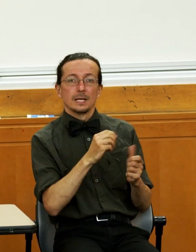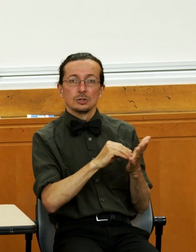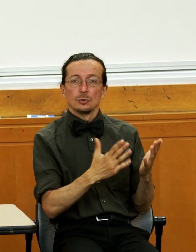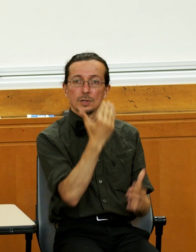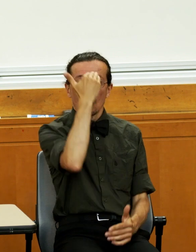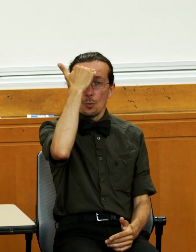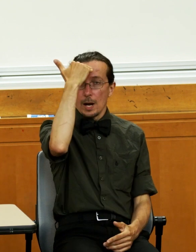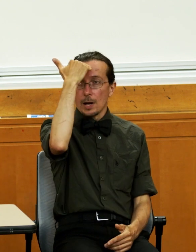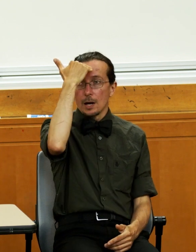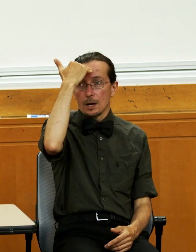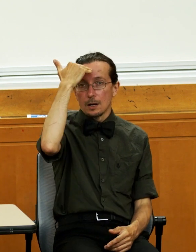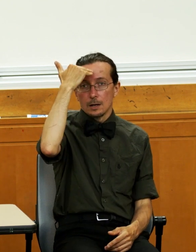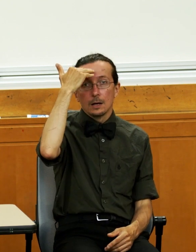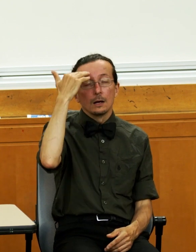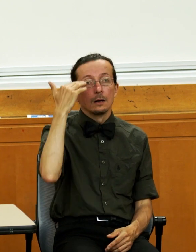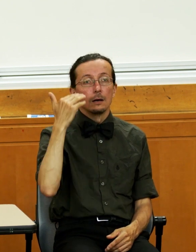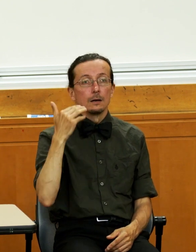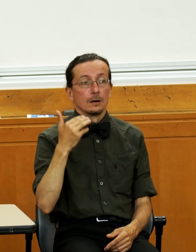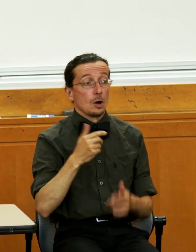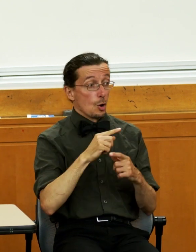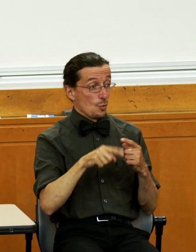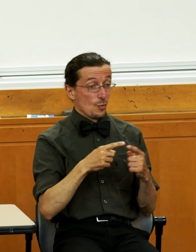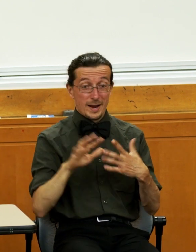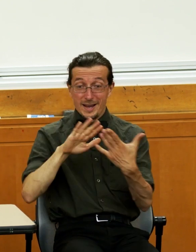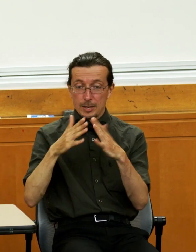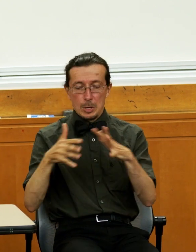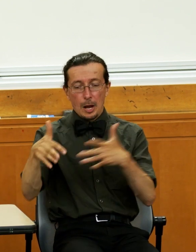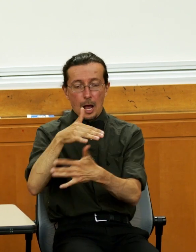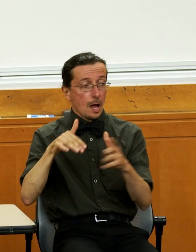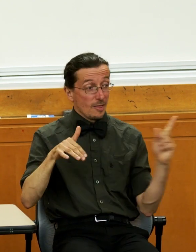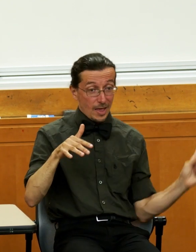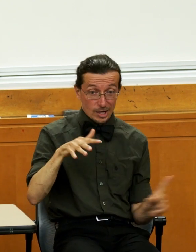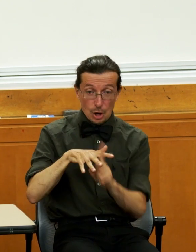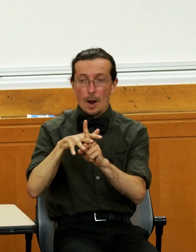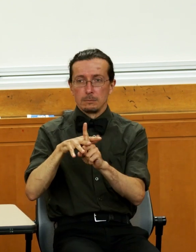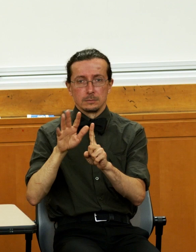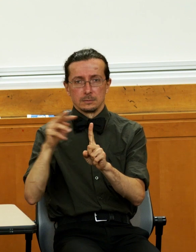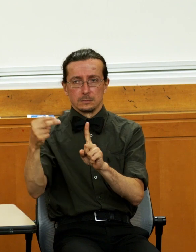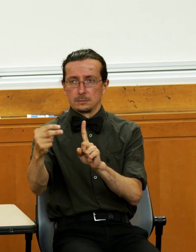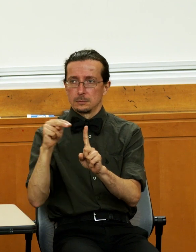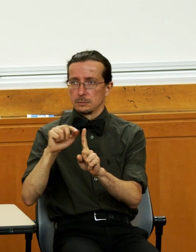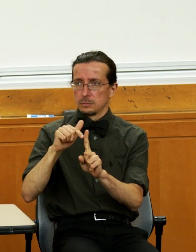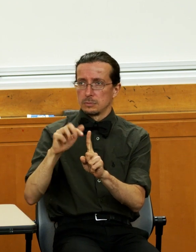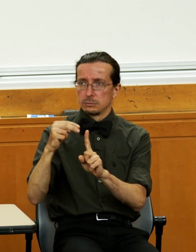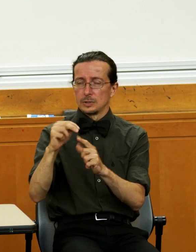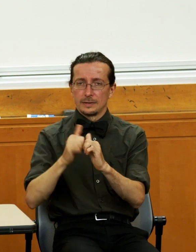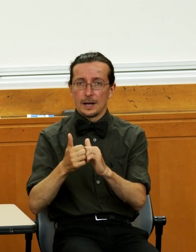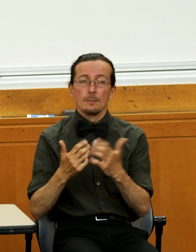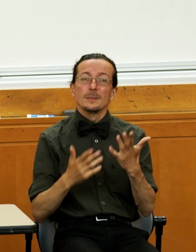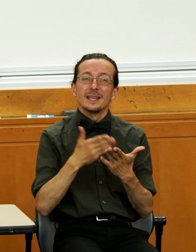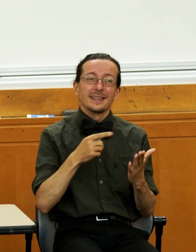of how they might be perceived, things that they might not take into consideration. And I think